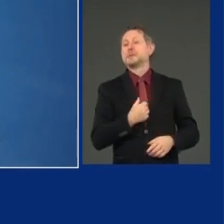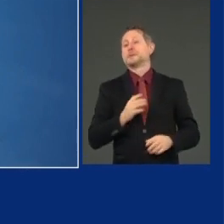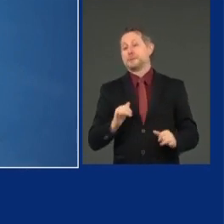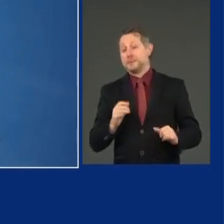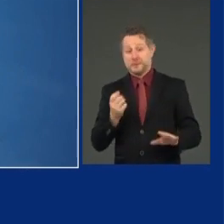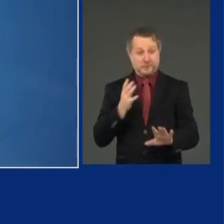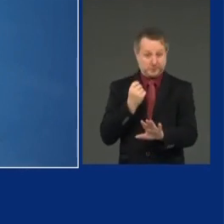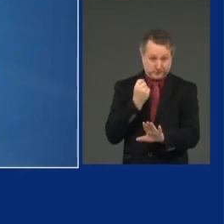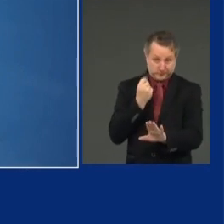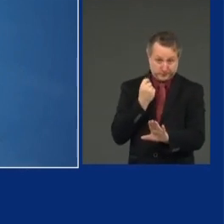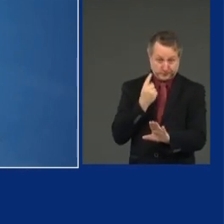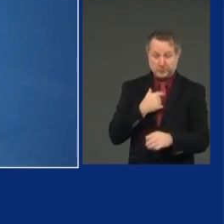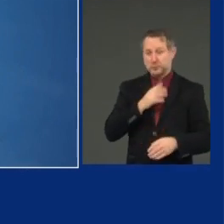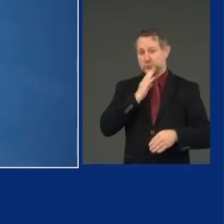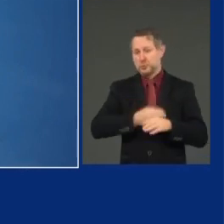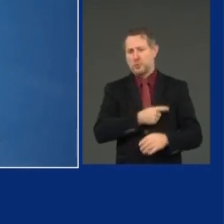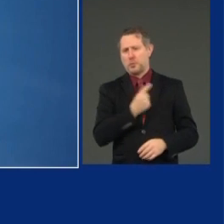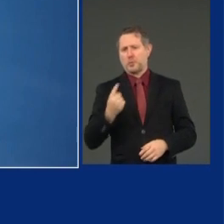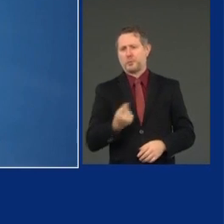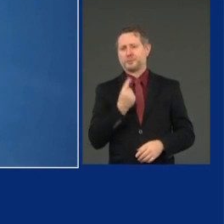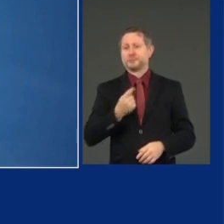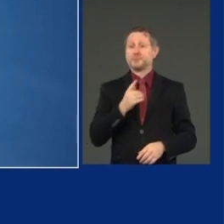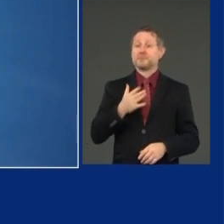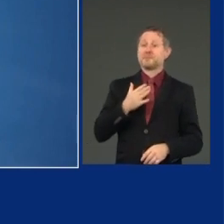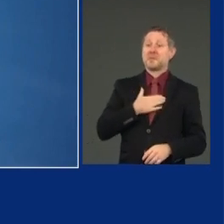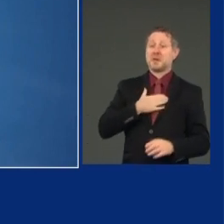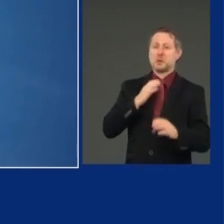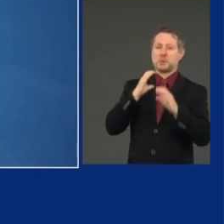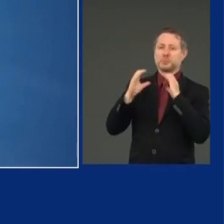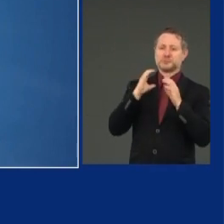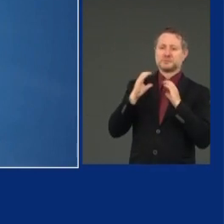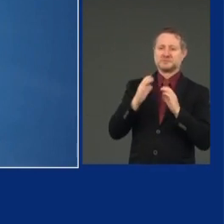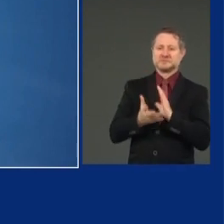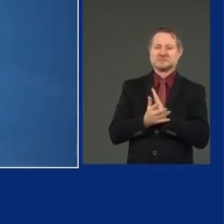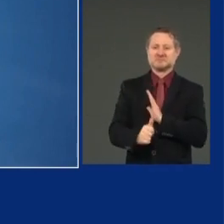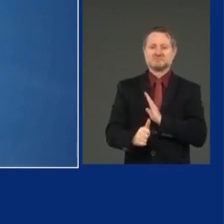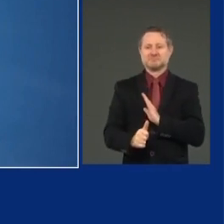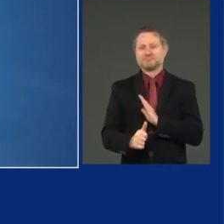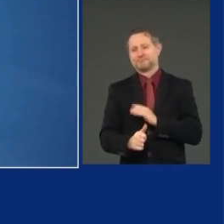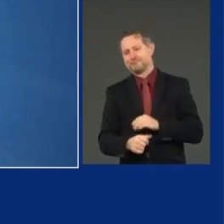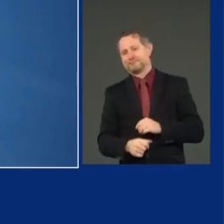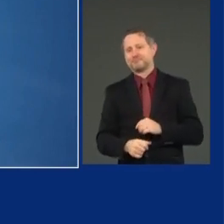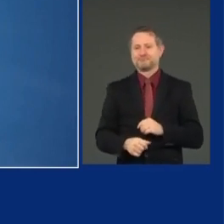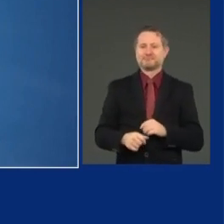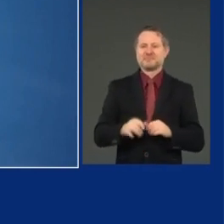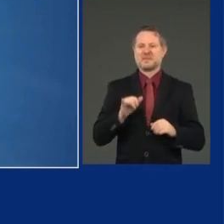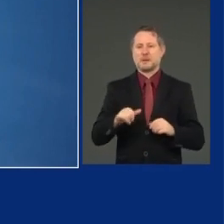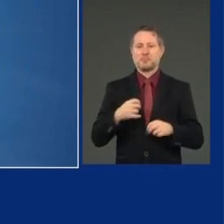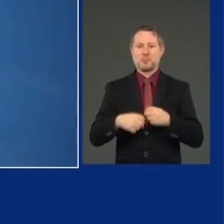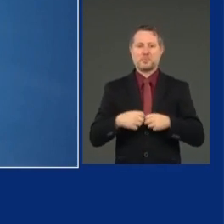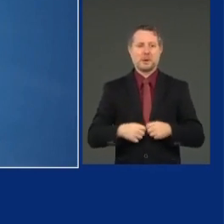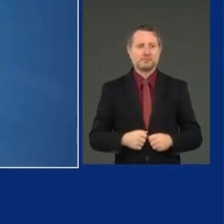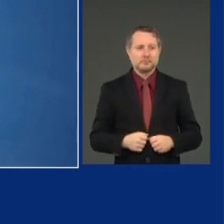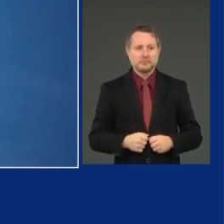PREVENTING THE EFFECTIVE COMMUNICATION OF THE WEAR-THE-MASK MESSAGE.